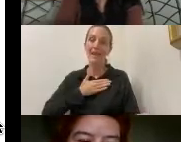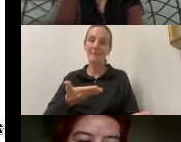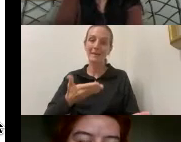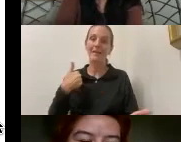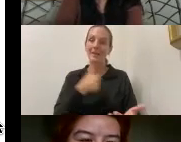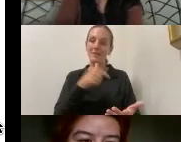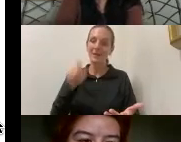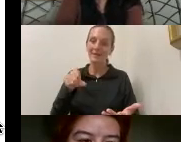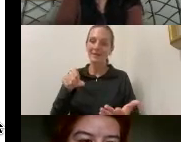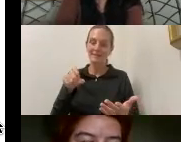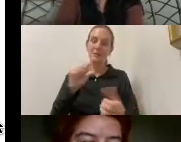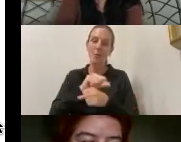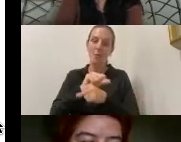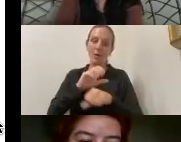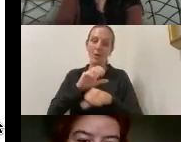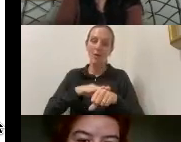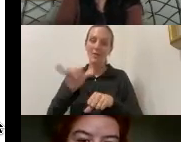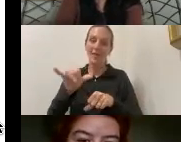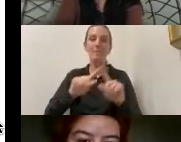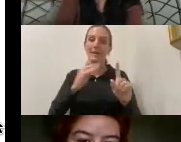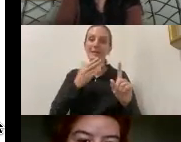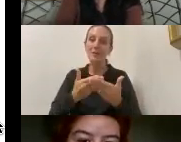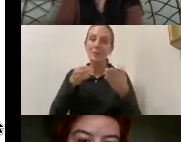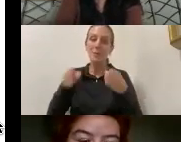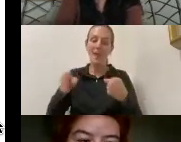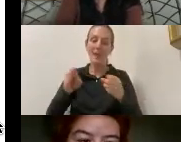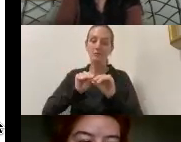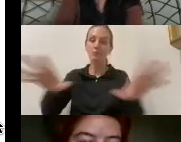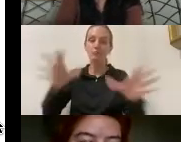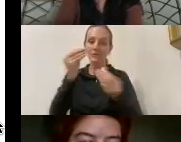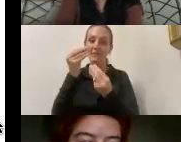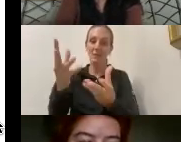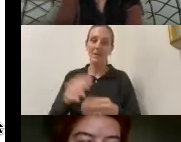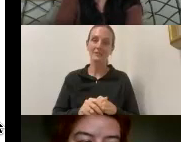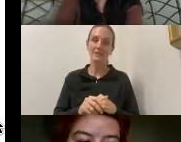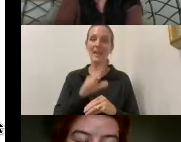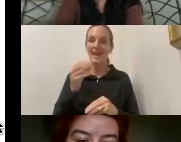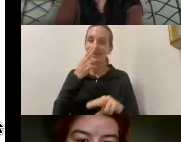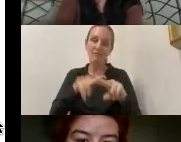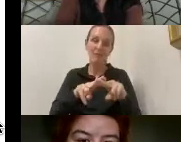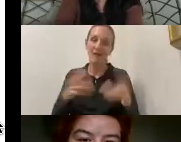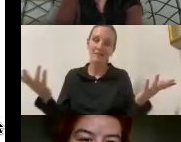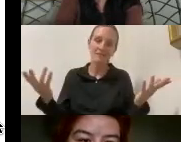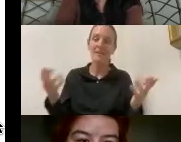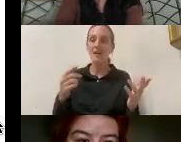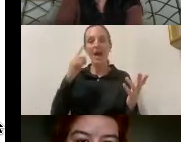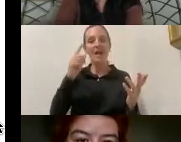I think it's a great way to get information out to different people and it's just fun. I think we can allow ourselves to have more fun.